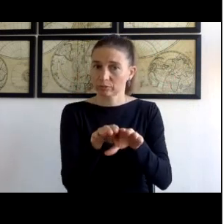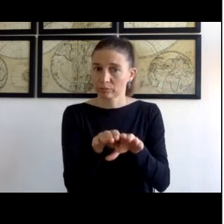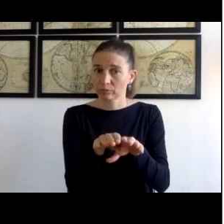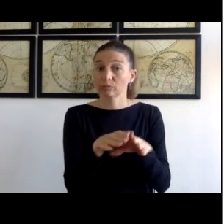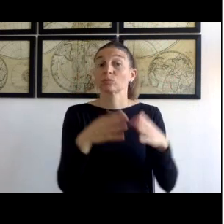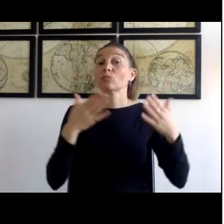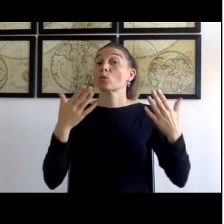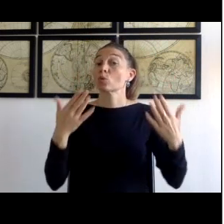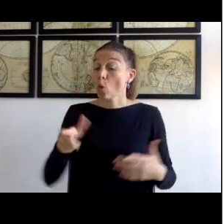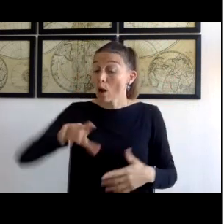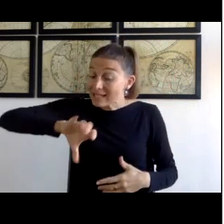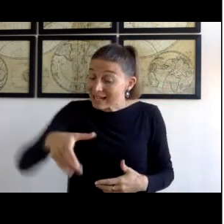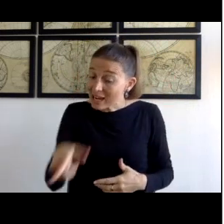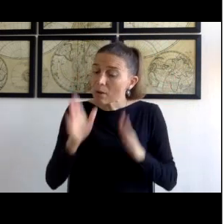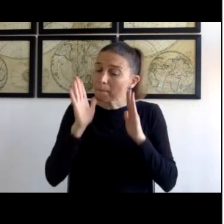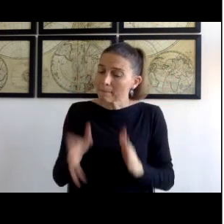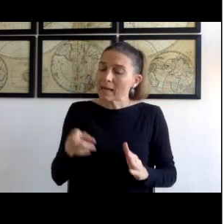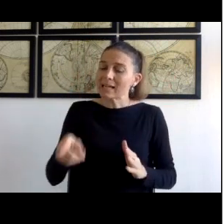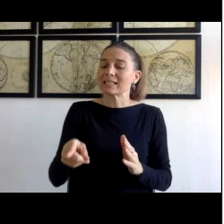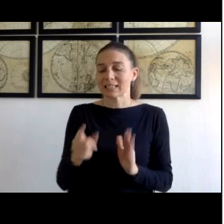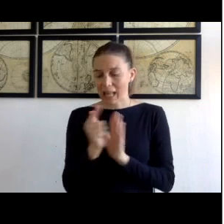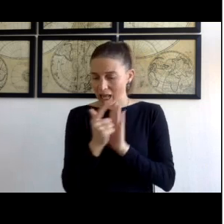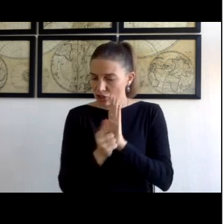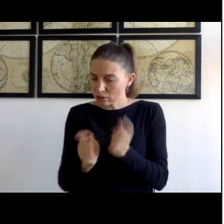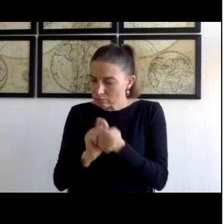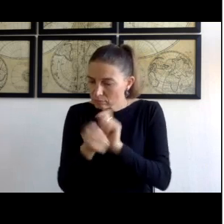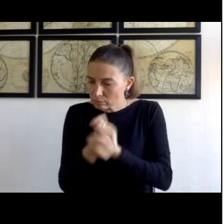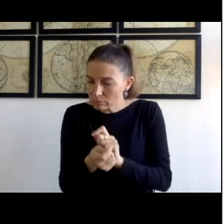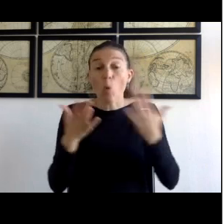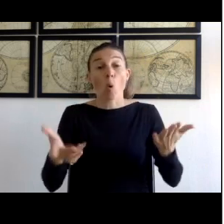or to adapt existing legislation at a national level